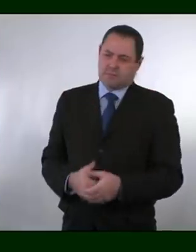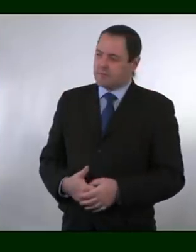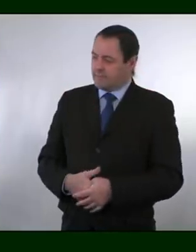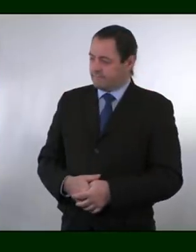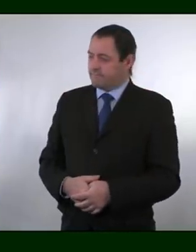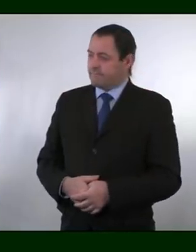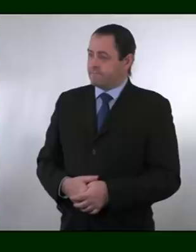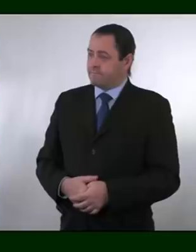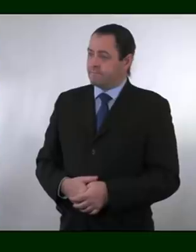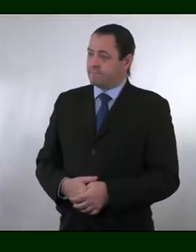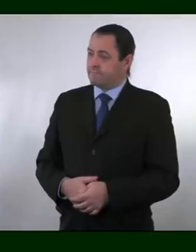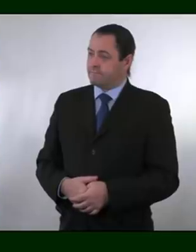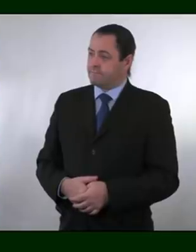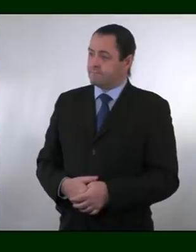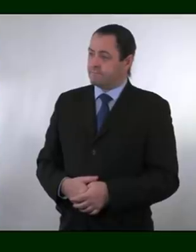Karl MᶜCartney (Lincoln) (Con) [V]